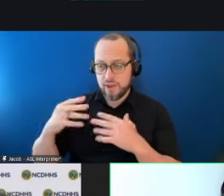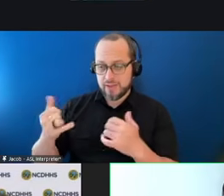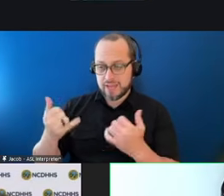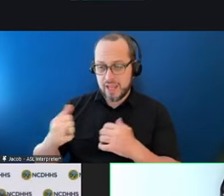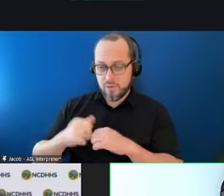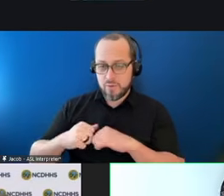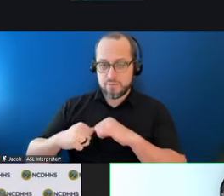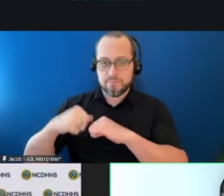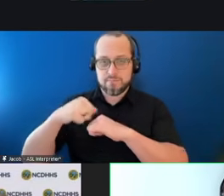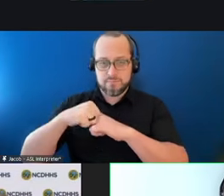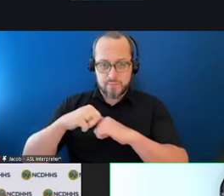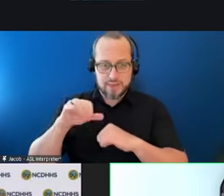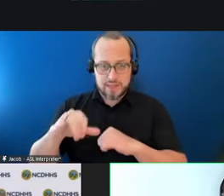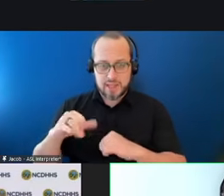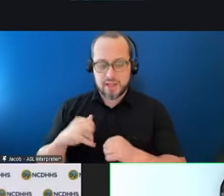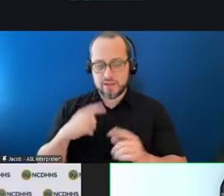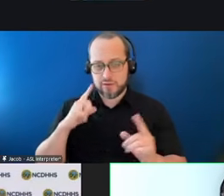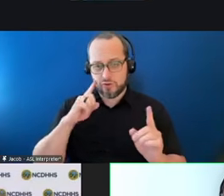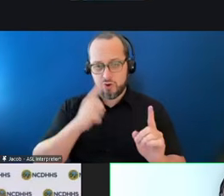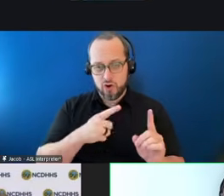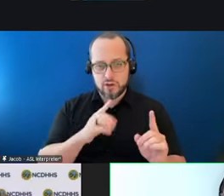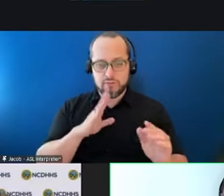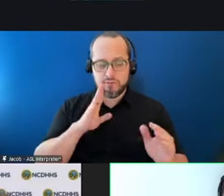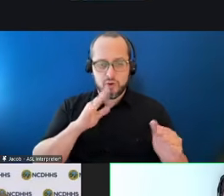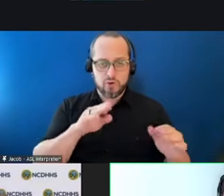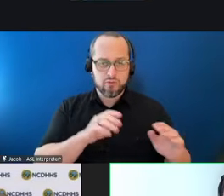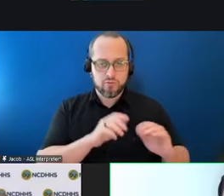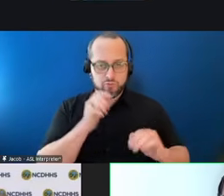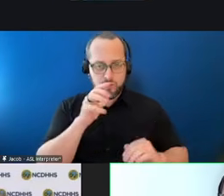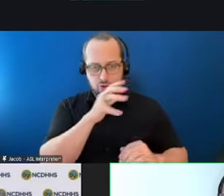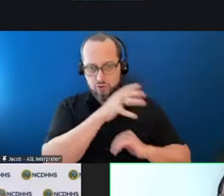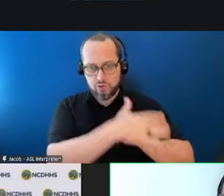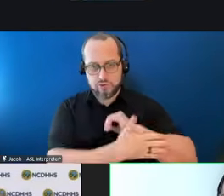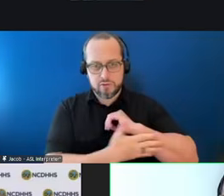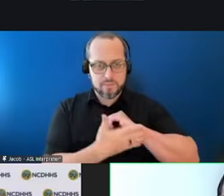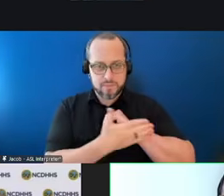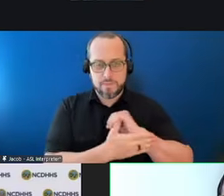target our efforts in rural community. integration is going to happen because we're going to focus